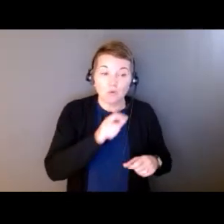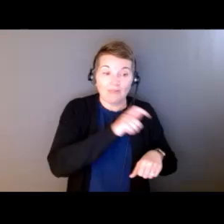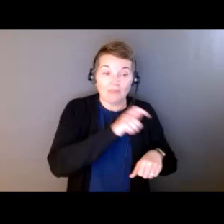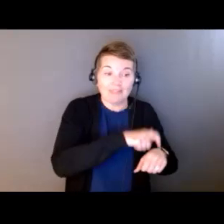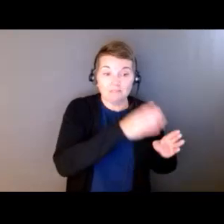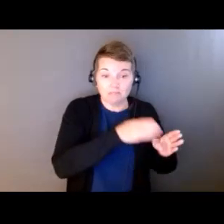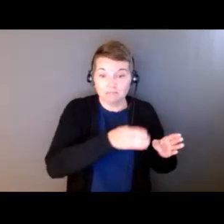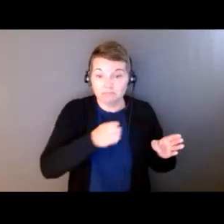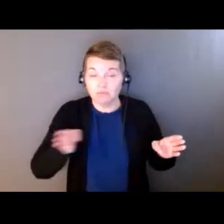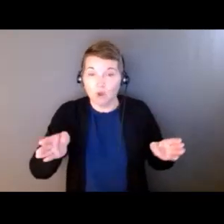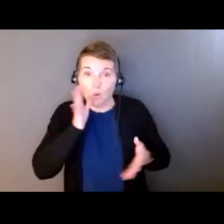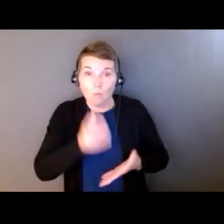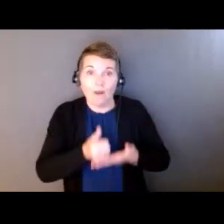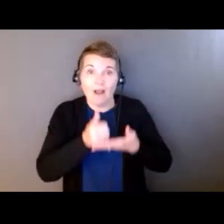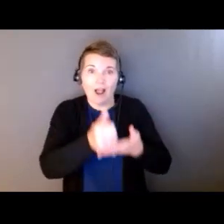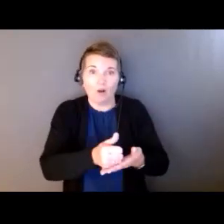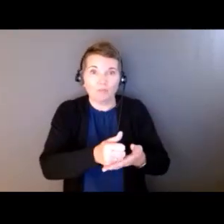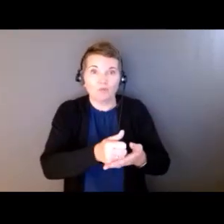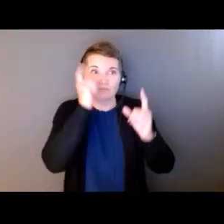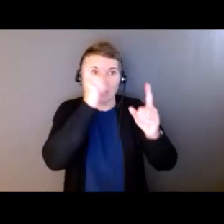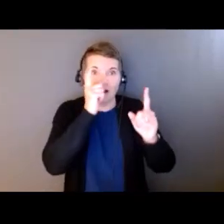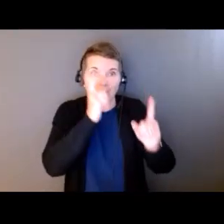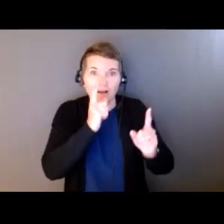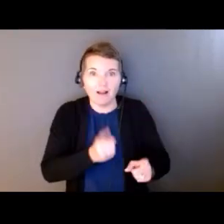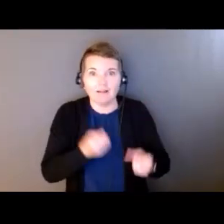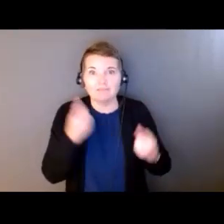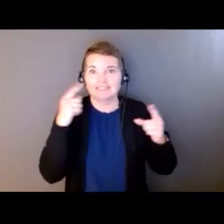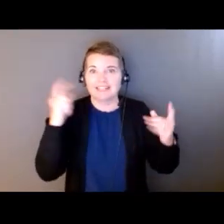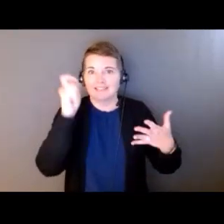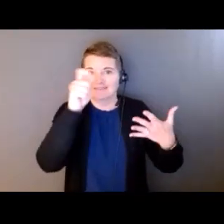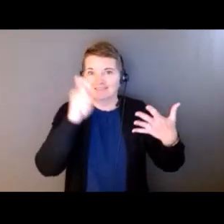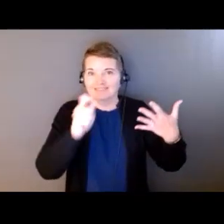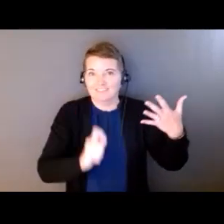So again, as I pointed to earlier, assessment criteria for this section, in